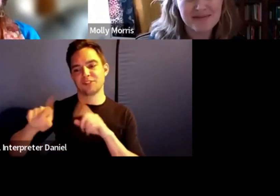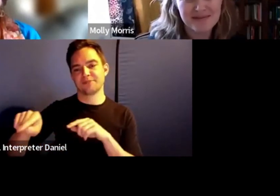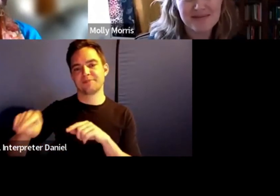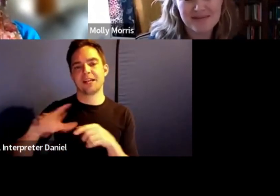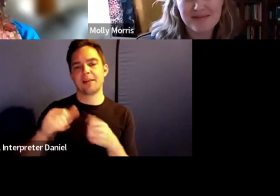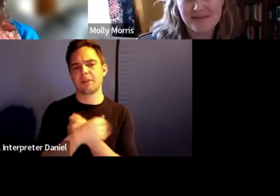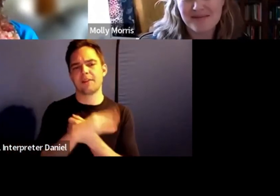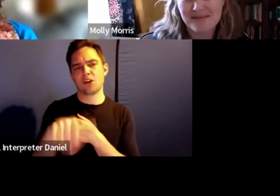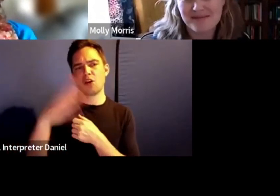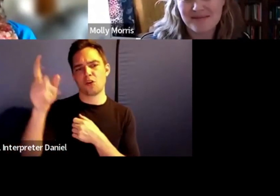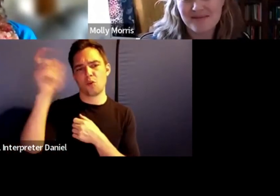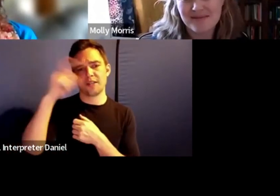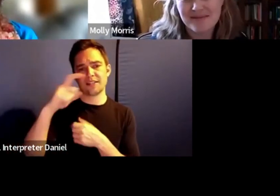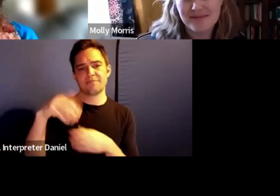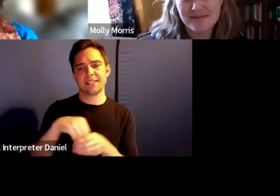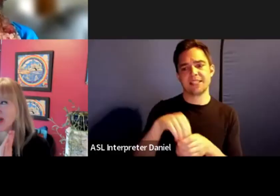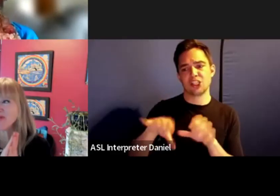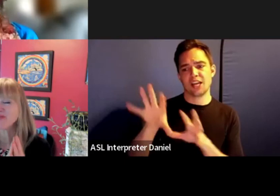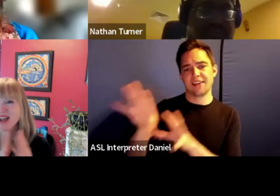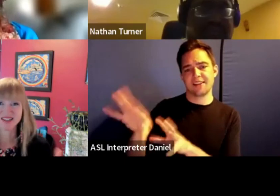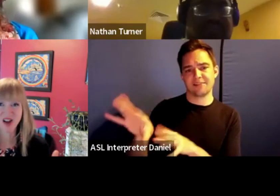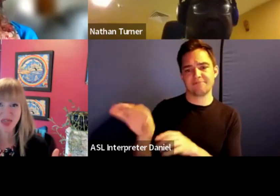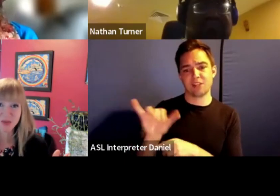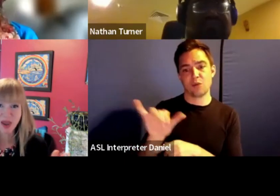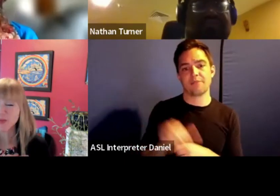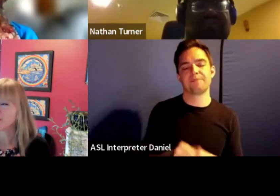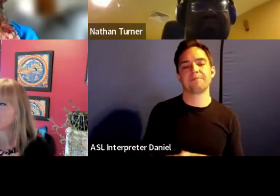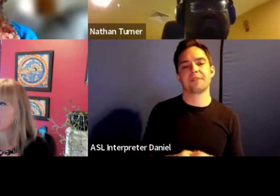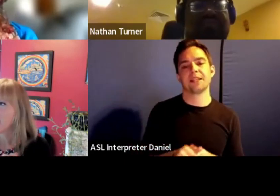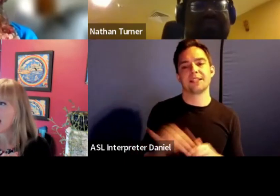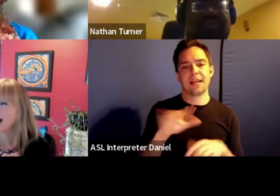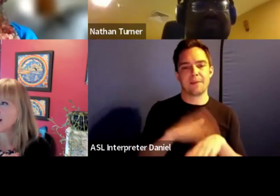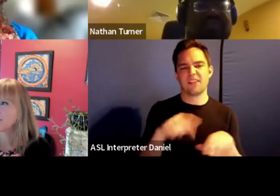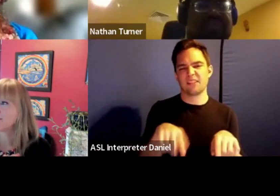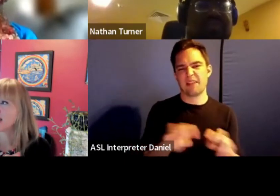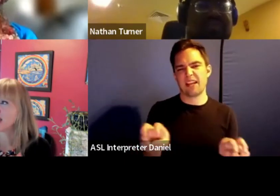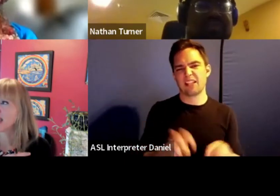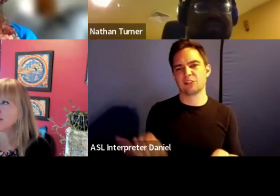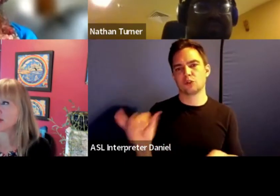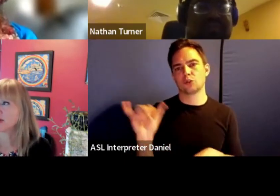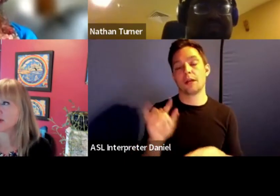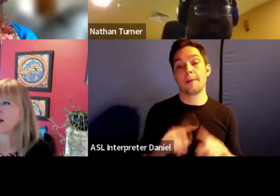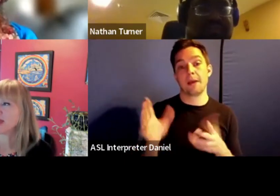wisdom that's in chat, as well as on this panel. But ever made